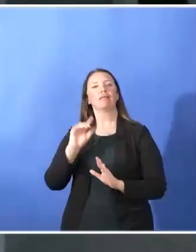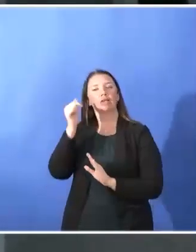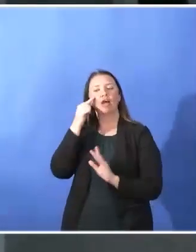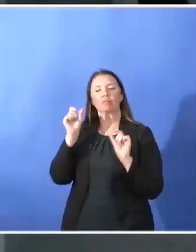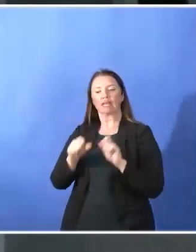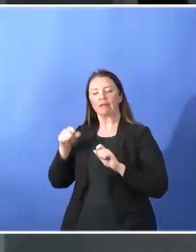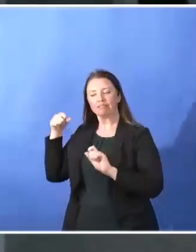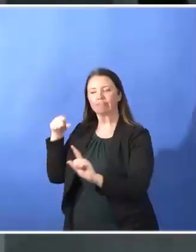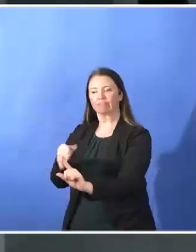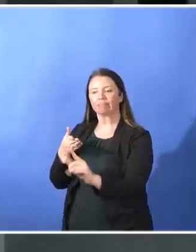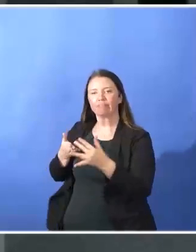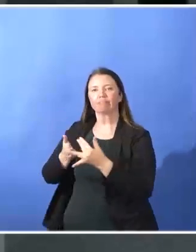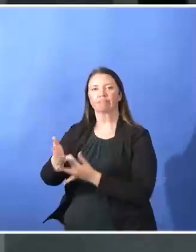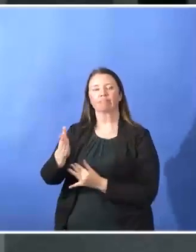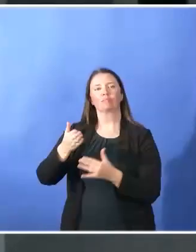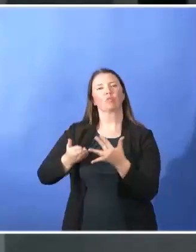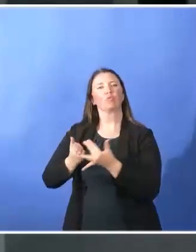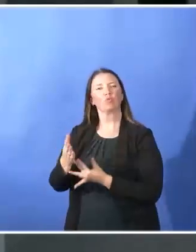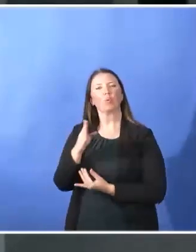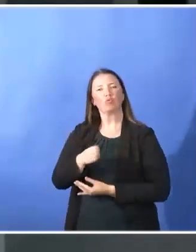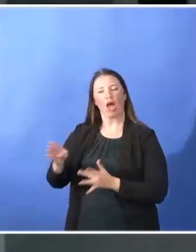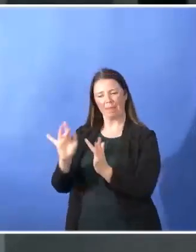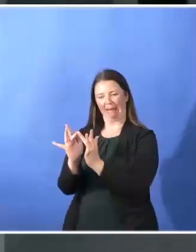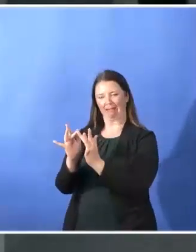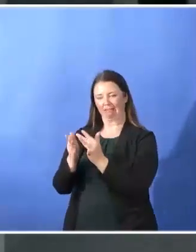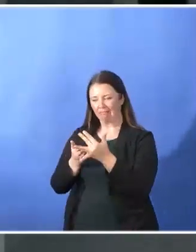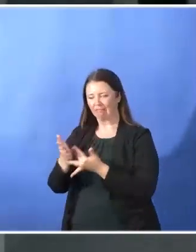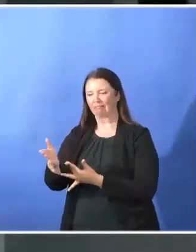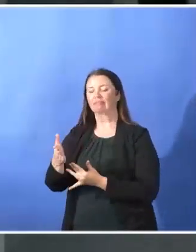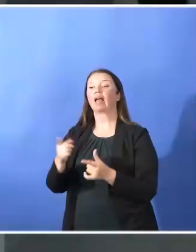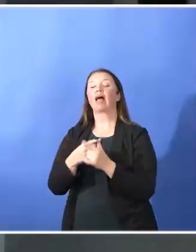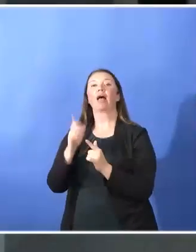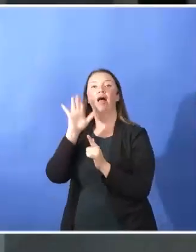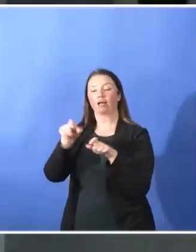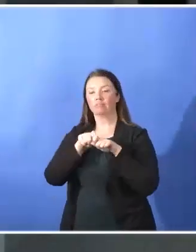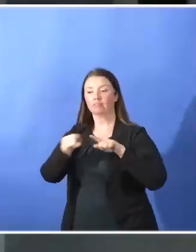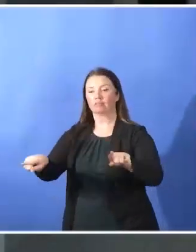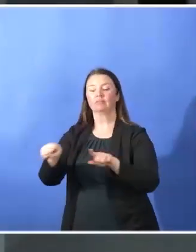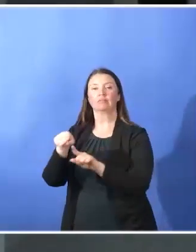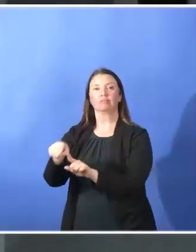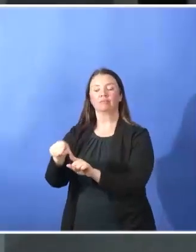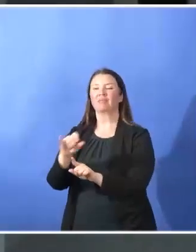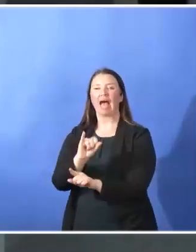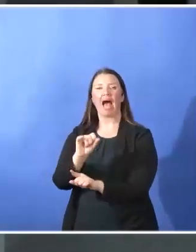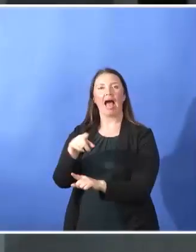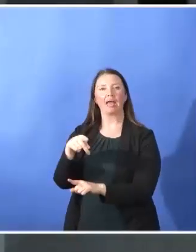FEDERAL ALERT AND -- FEDERAL EMERGENCY MANAGEMENT SYSTEM.